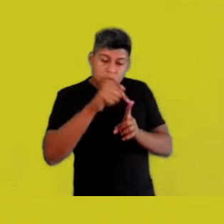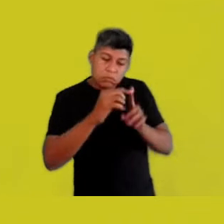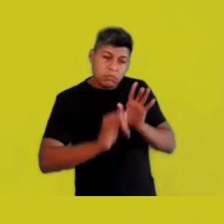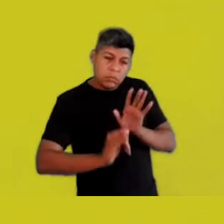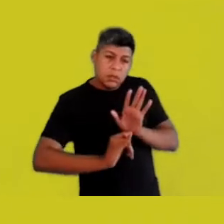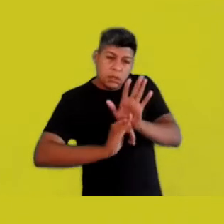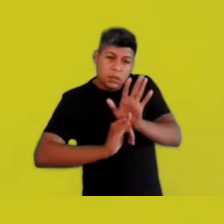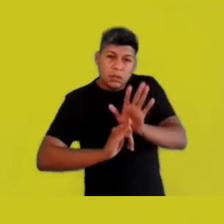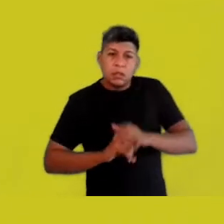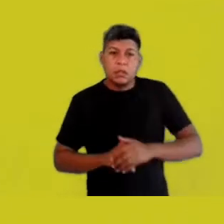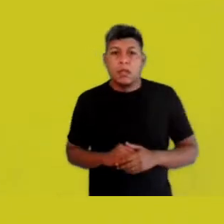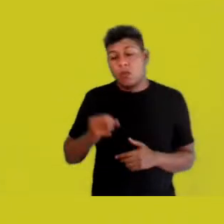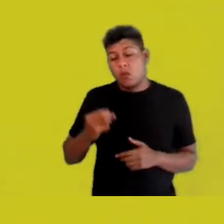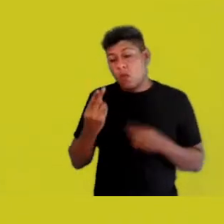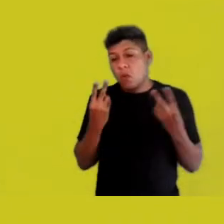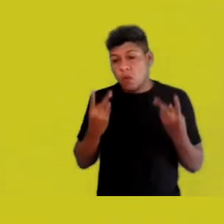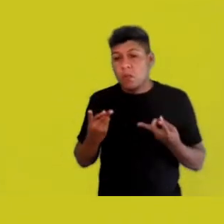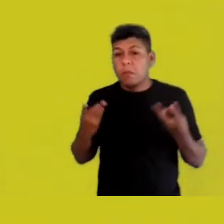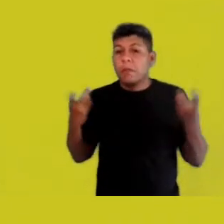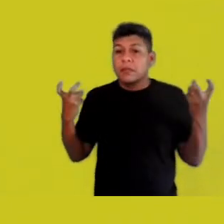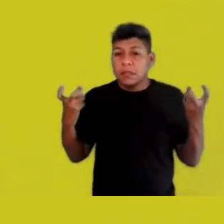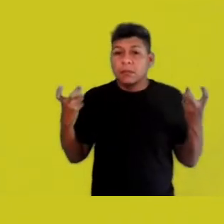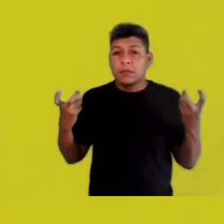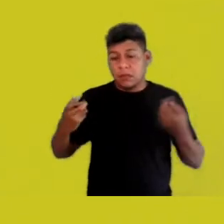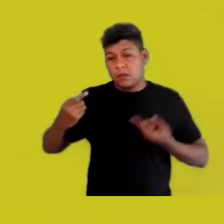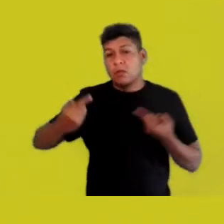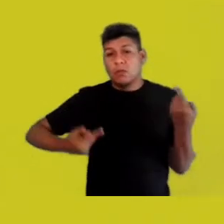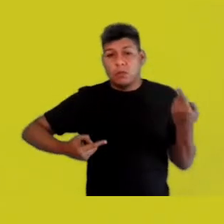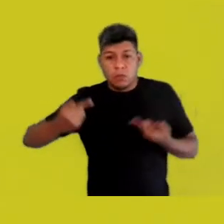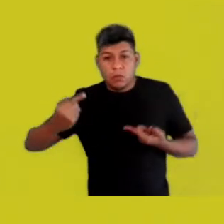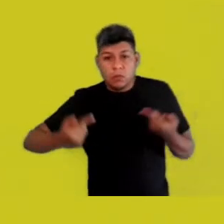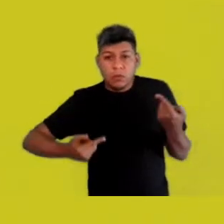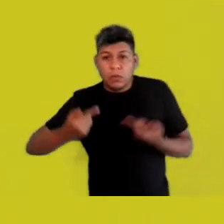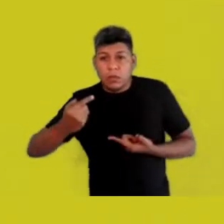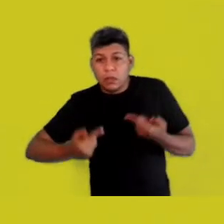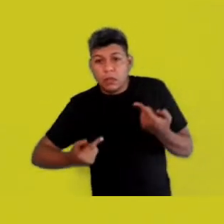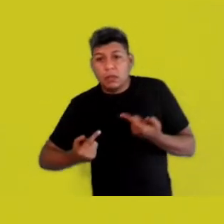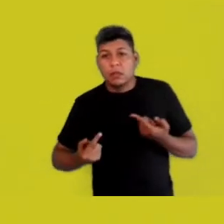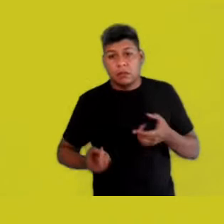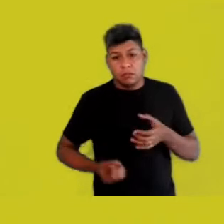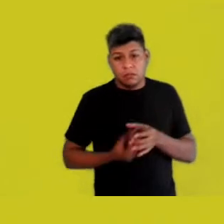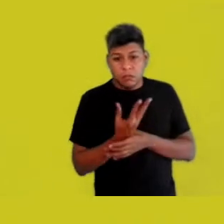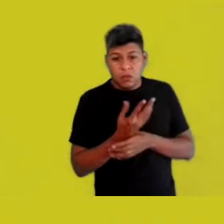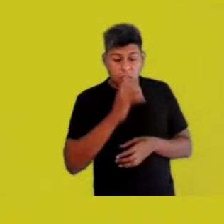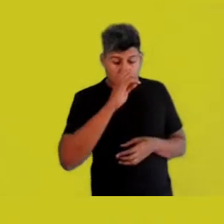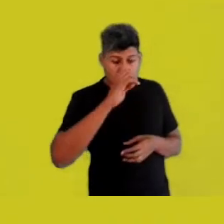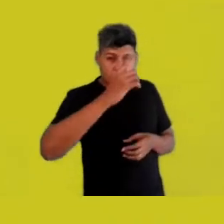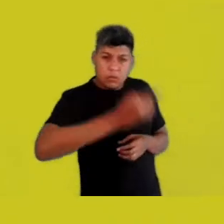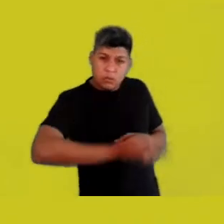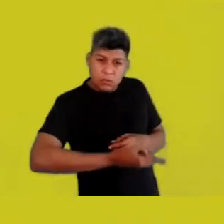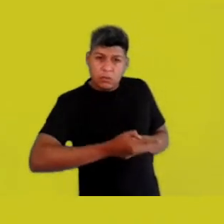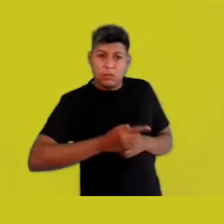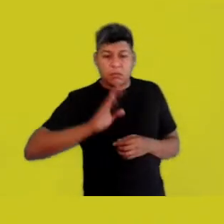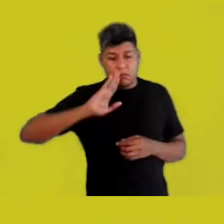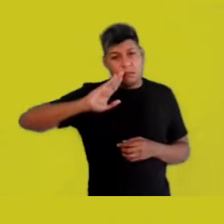of a political perception of authority positions which is fundamental, without a doubt.